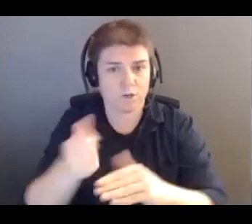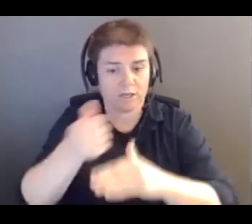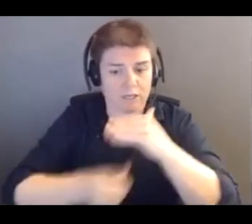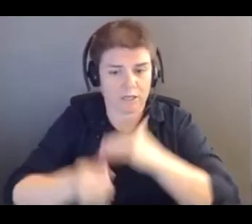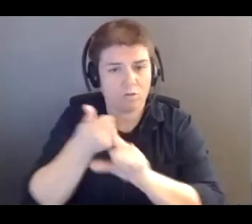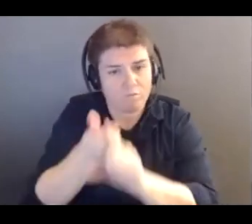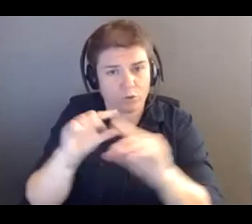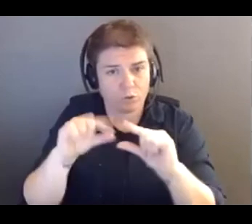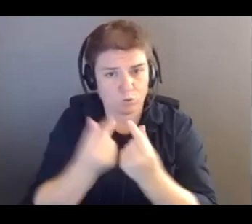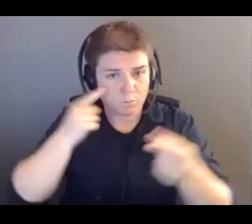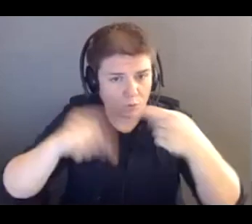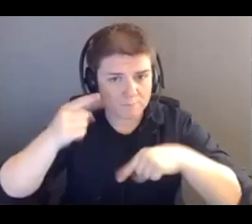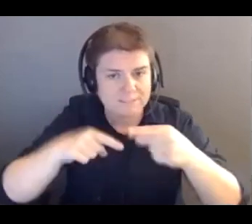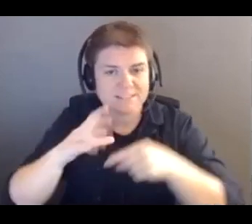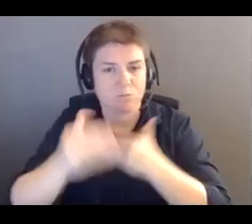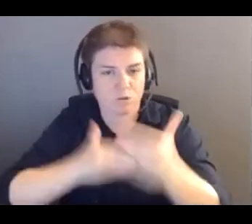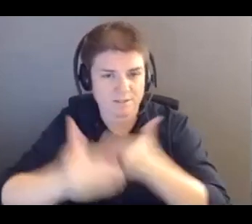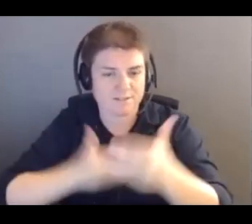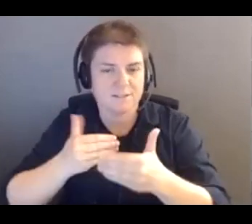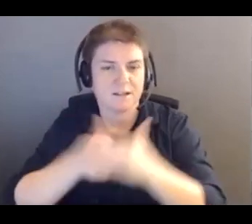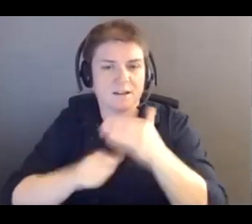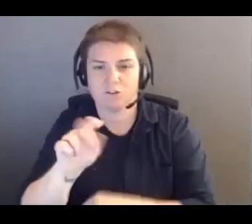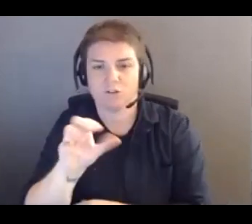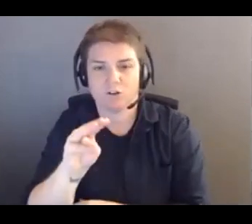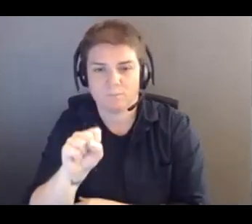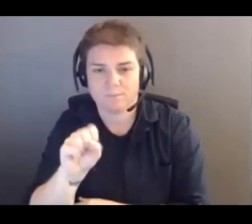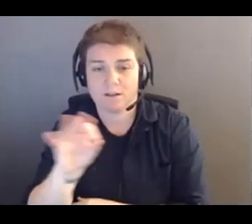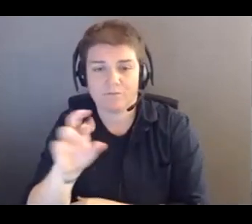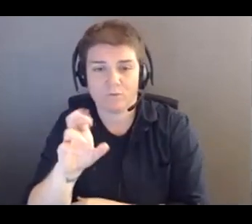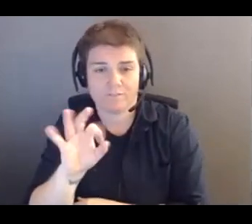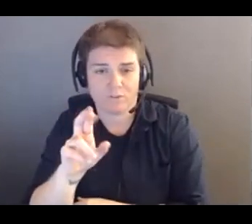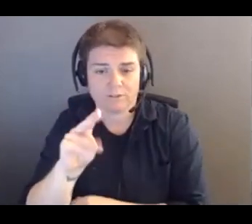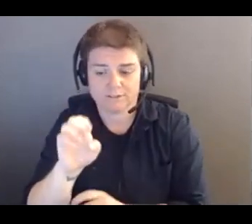in the Terms of Reference. Our Group Agreements and Terms of Reference are also available